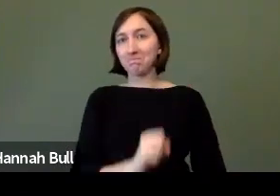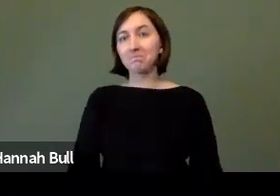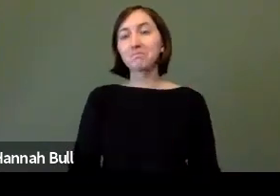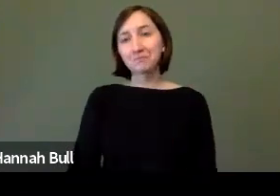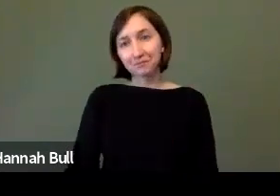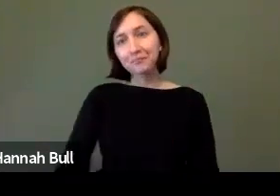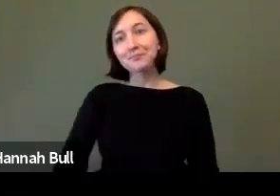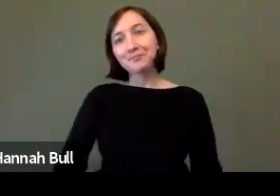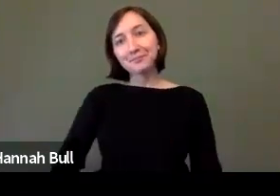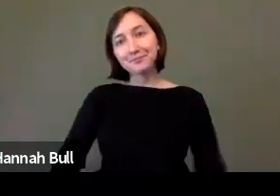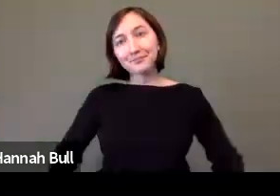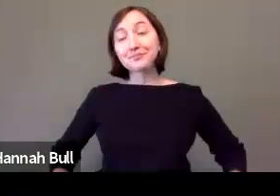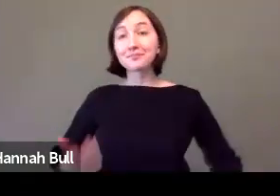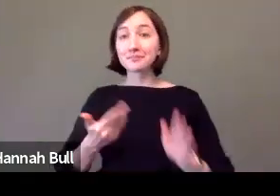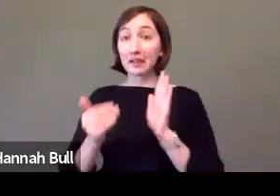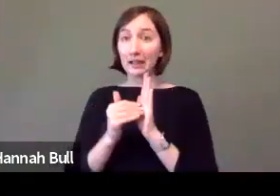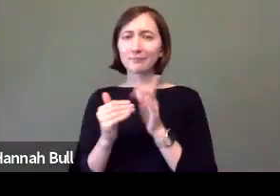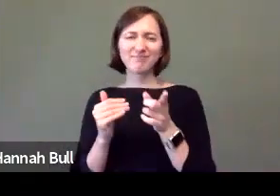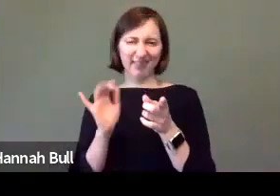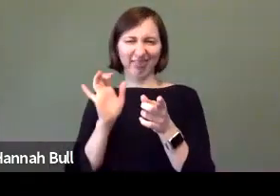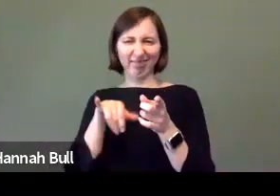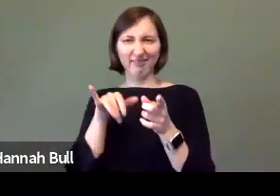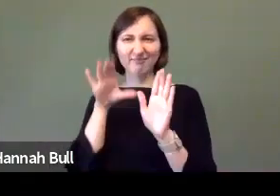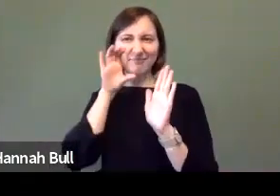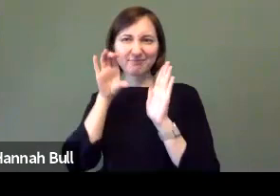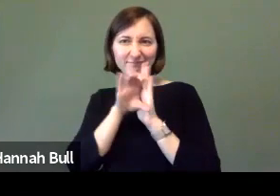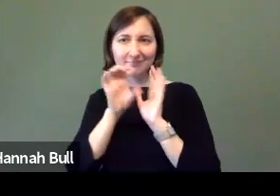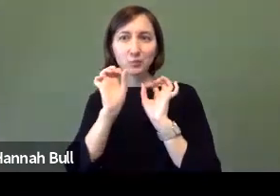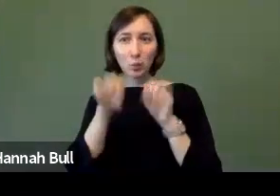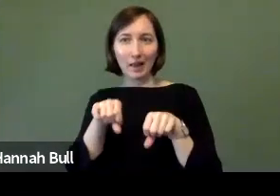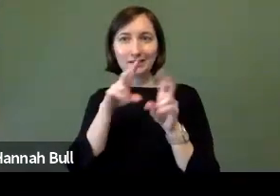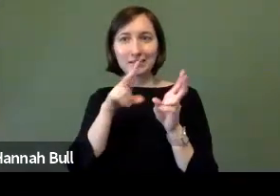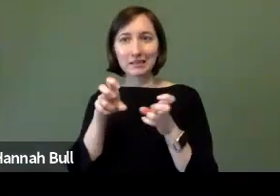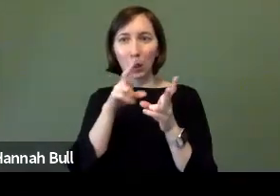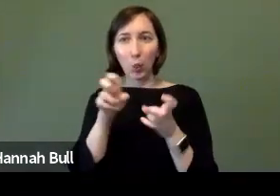That's a resource you can download and print out and you'll find that at the end.